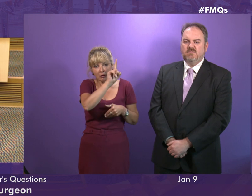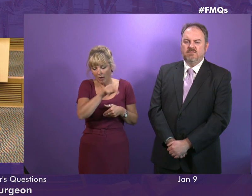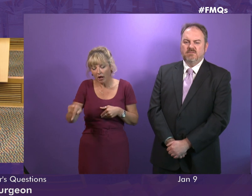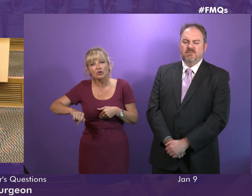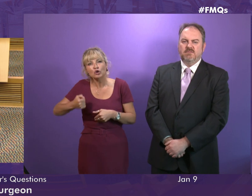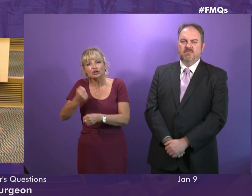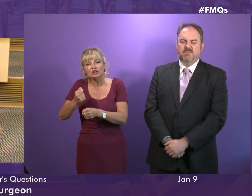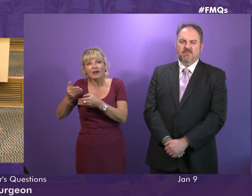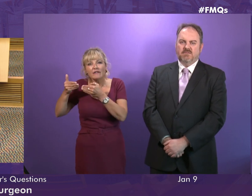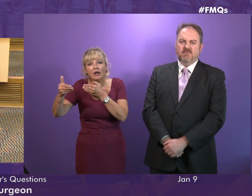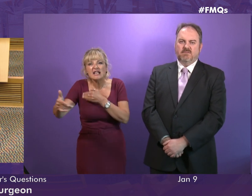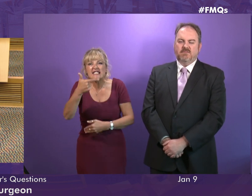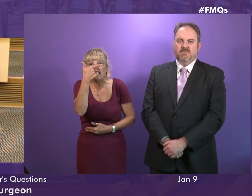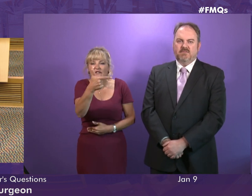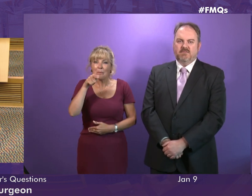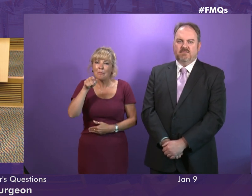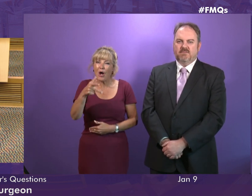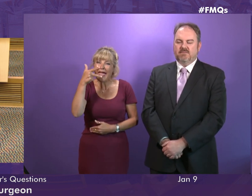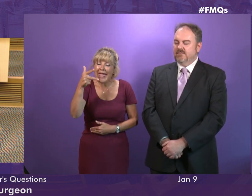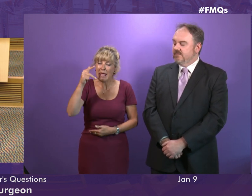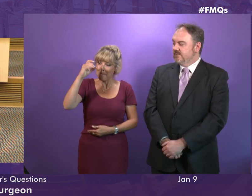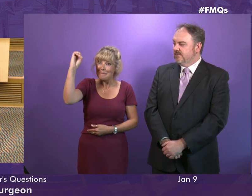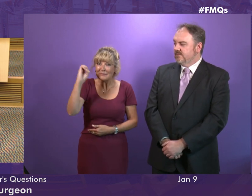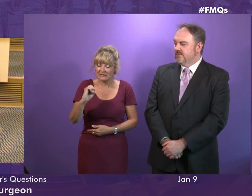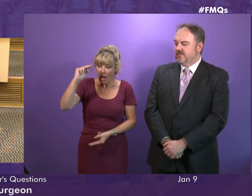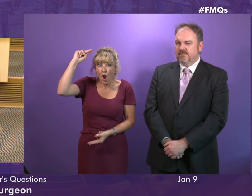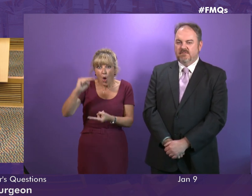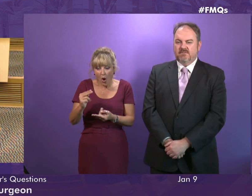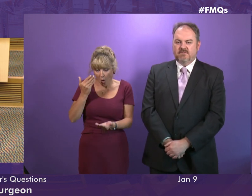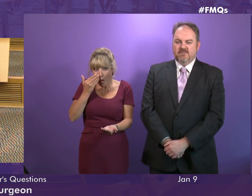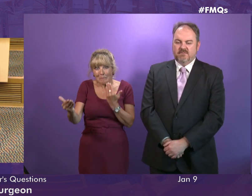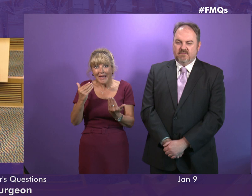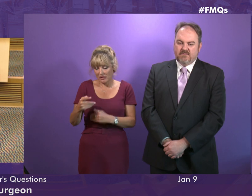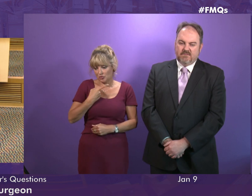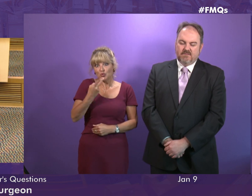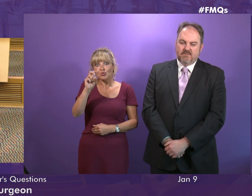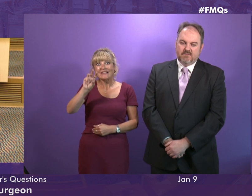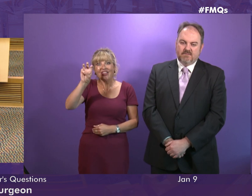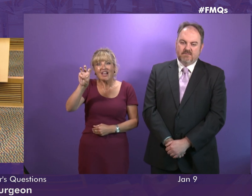Government’s budget was 7.8 per cent lower in real terms than it had been in 2013 as